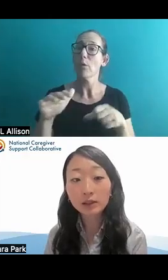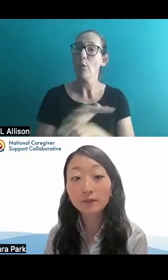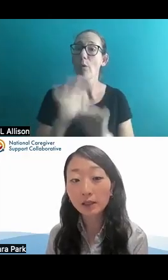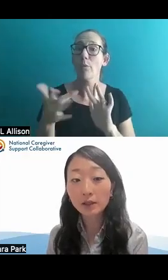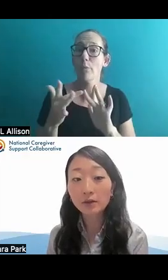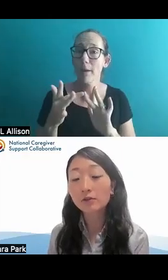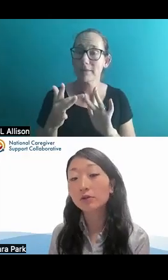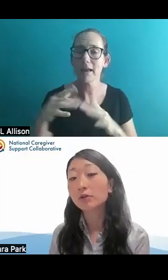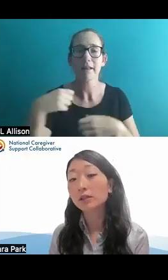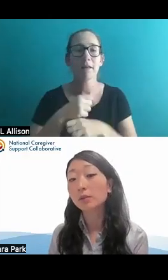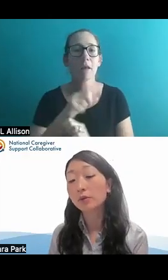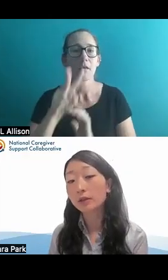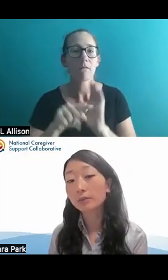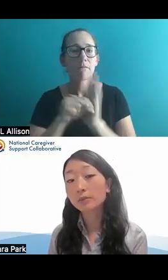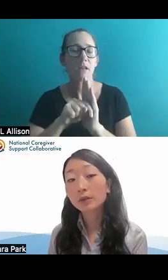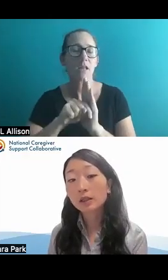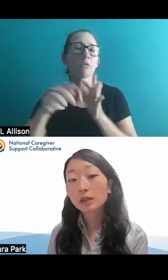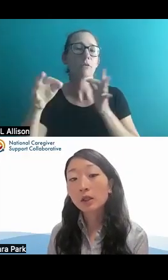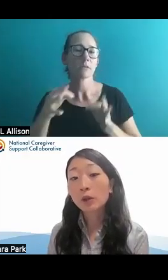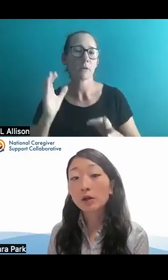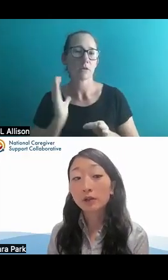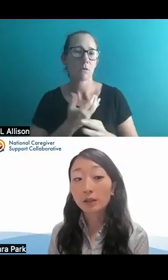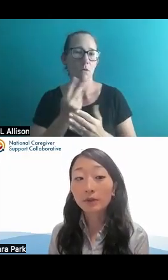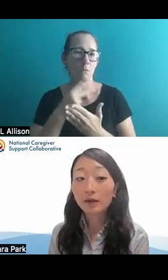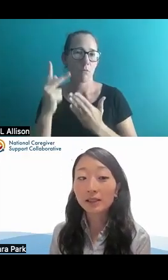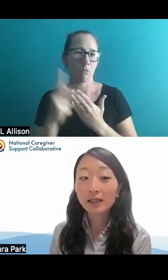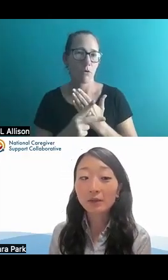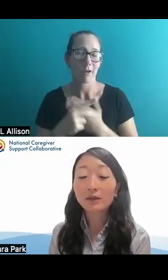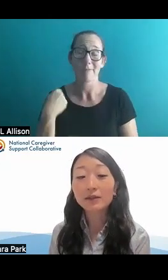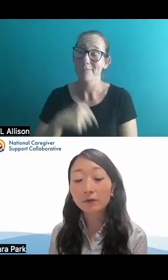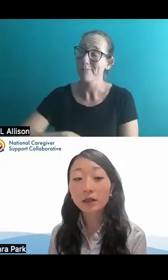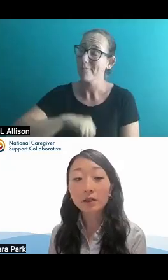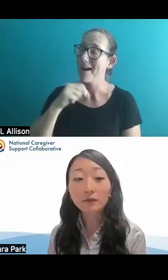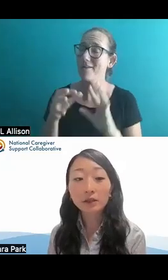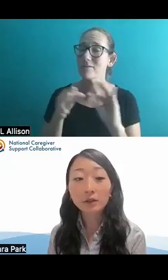a video that introduces our program. We are really proud to say that we have several caregivers who